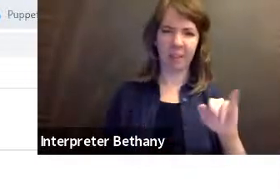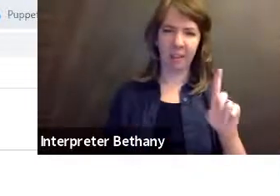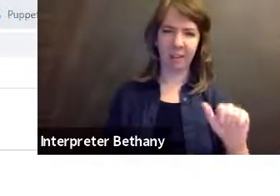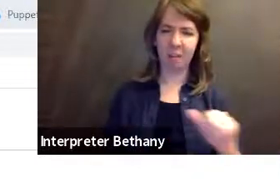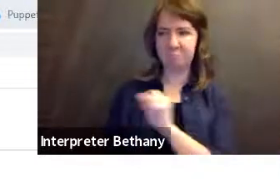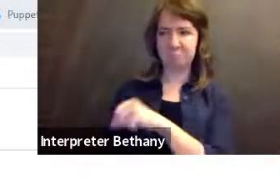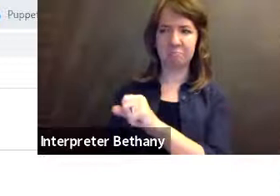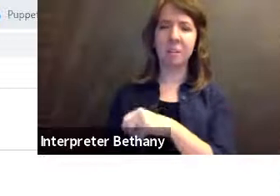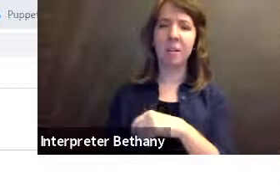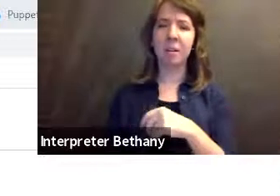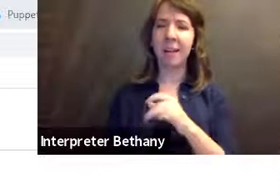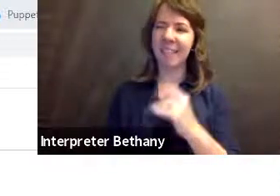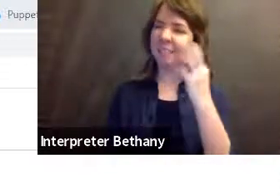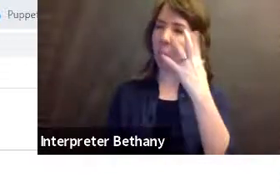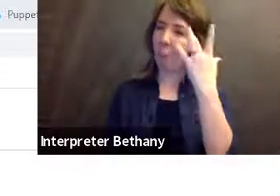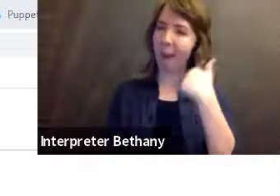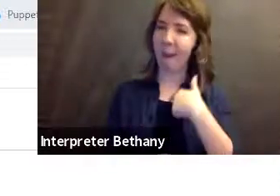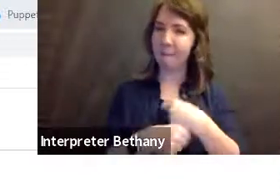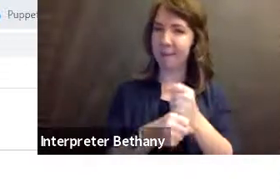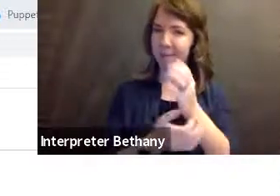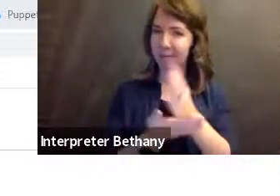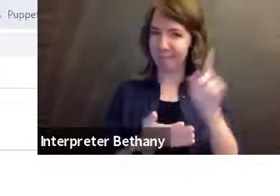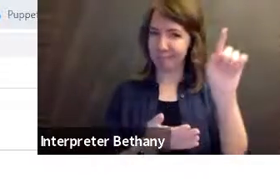Linda Kobashigawa: Why I created some of these things because I know it's